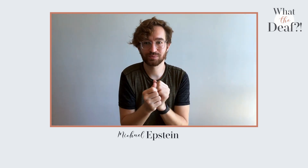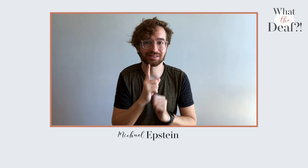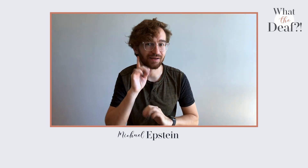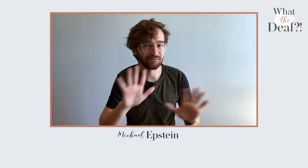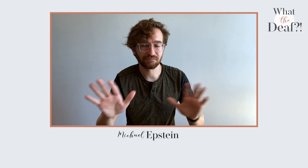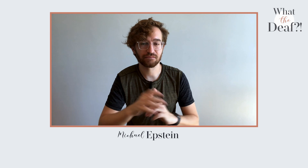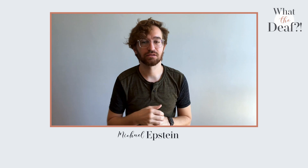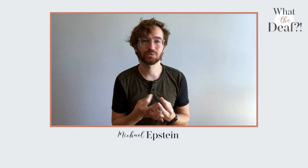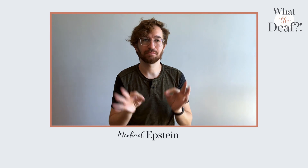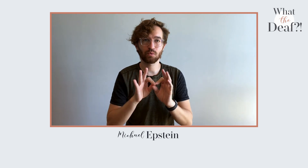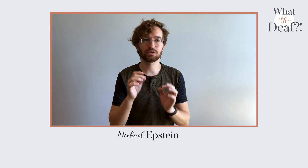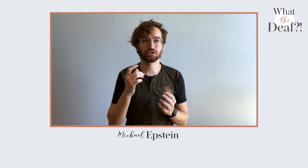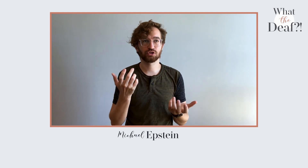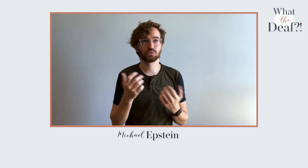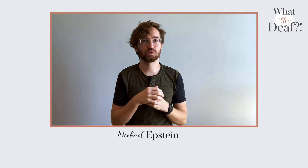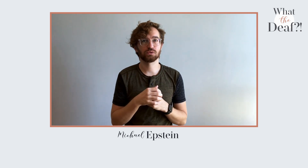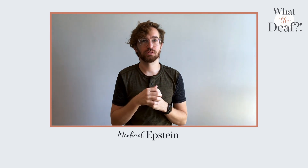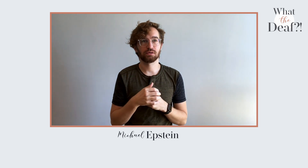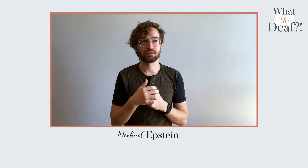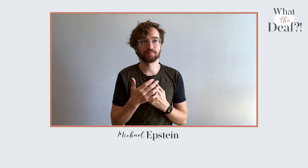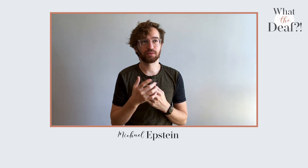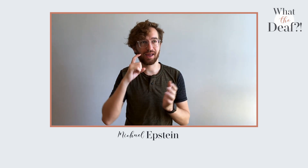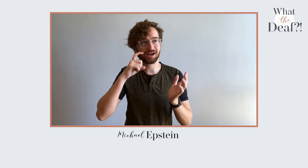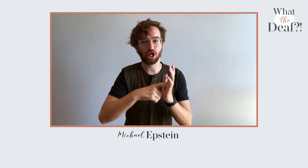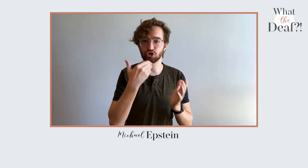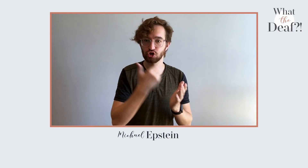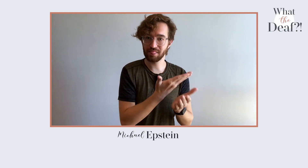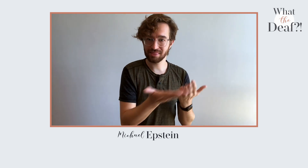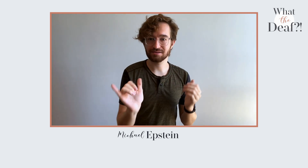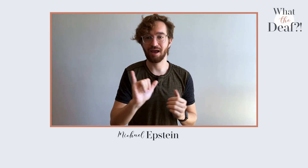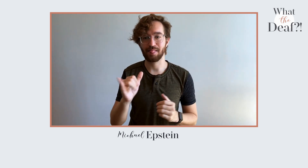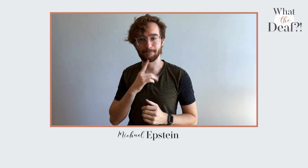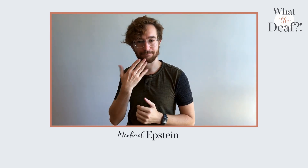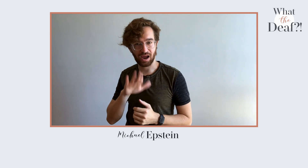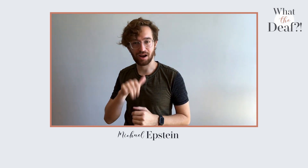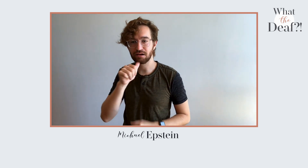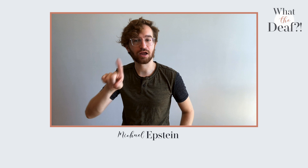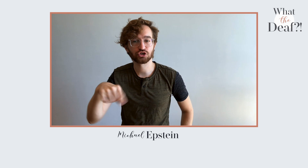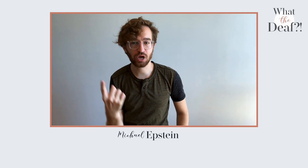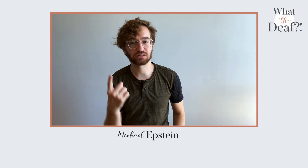and you do feel the same watching that. So acknowledging the good and the bad,